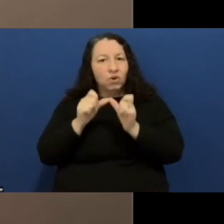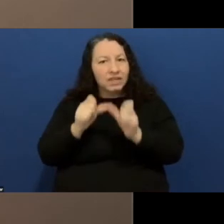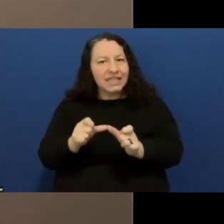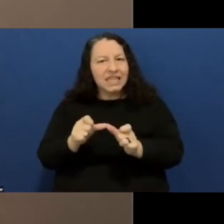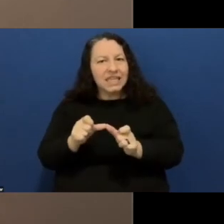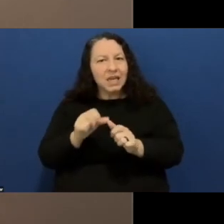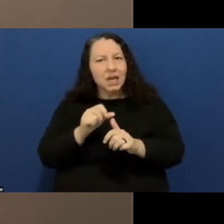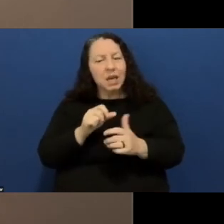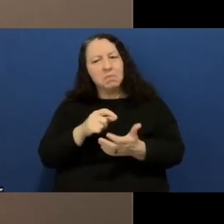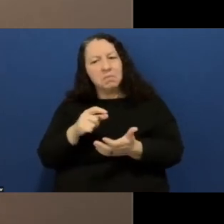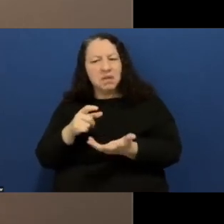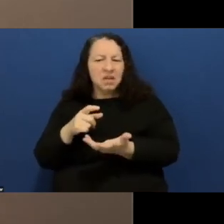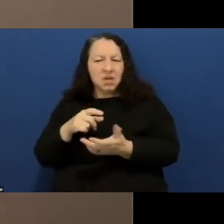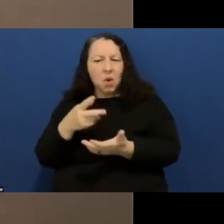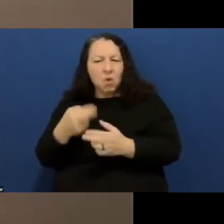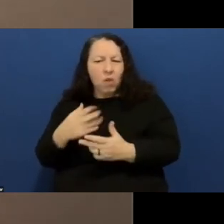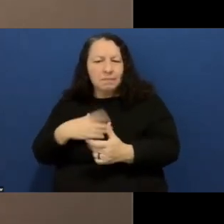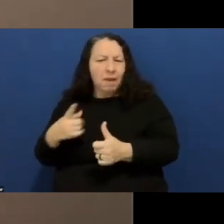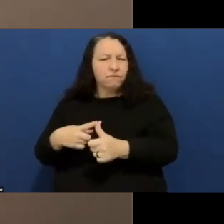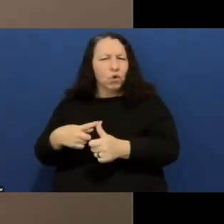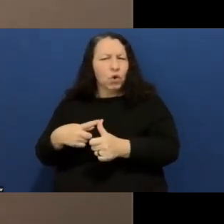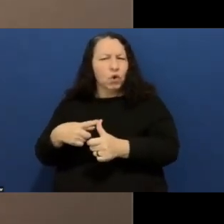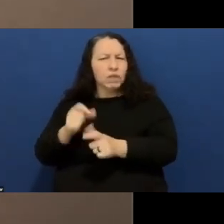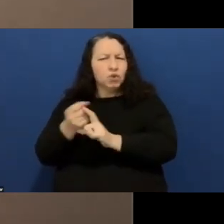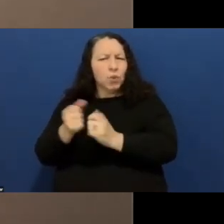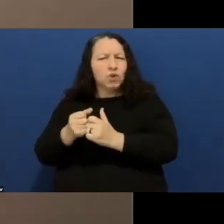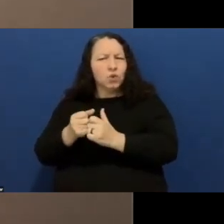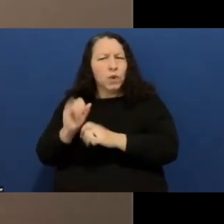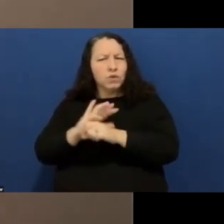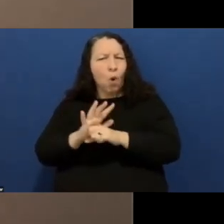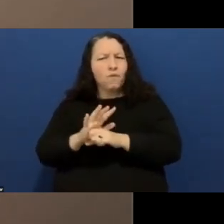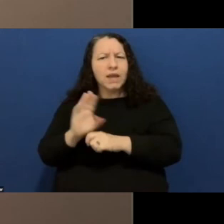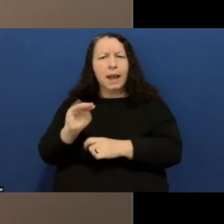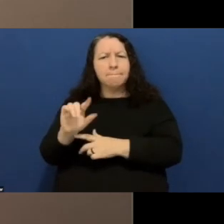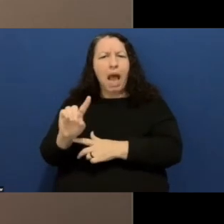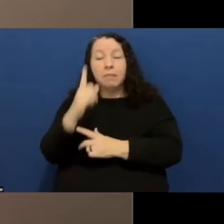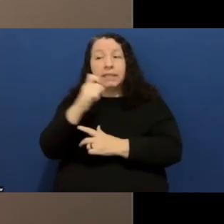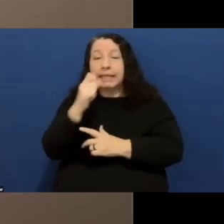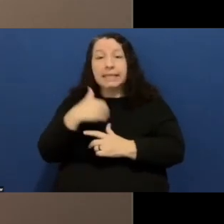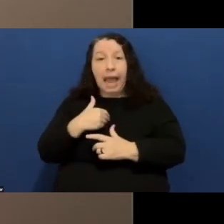All of my doctors keep referring to my original case of COVID as mild, because I was not put